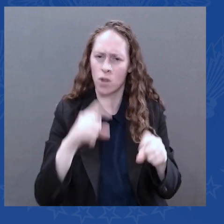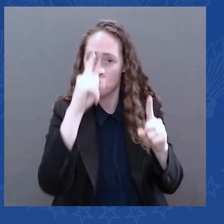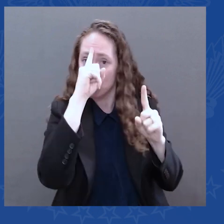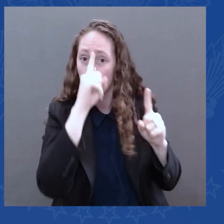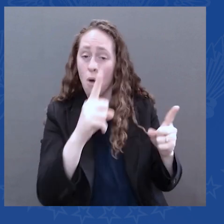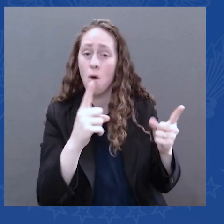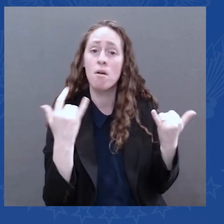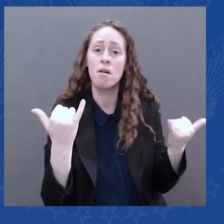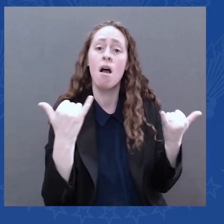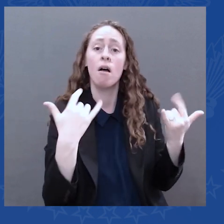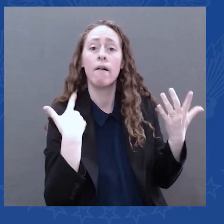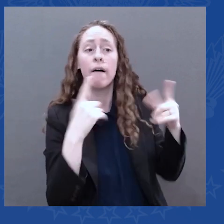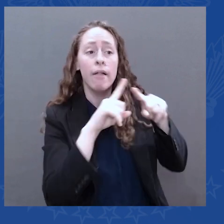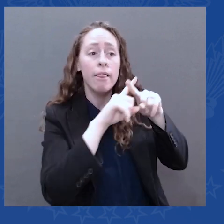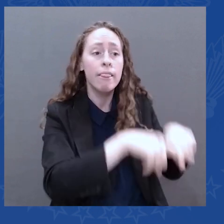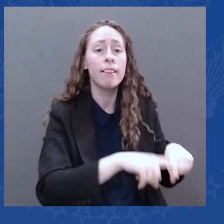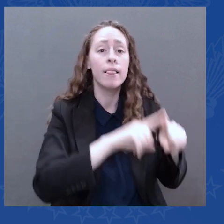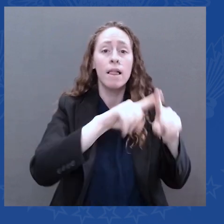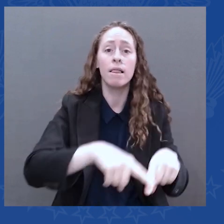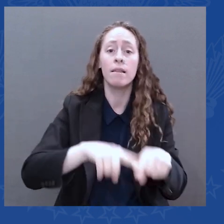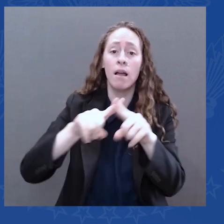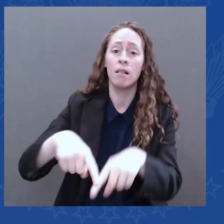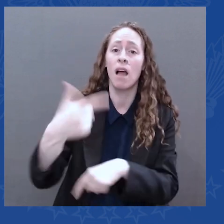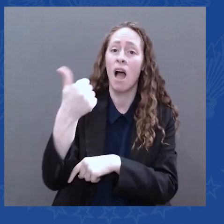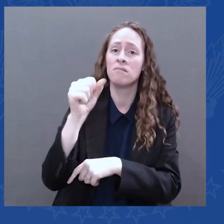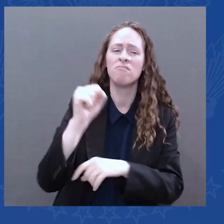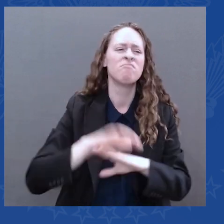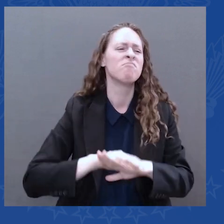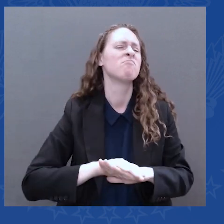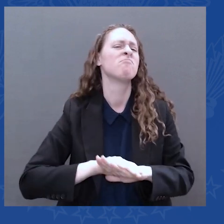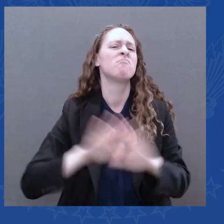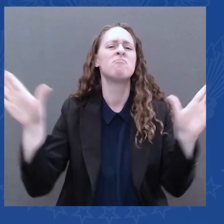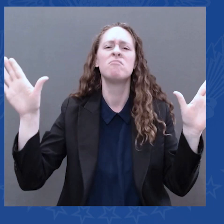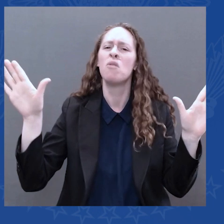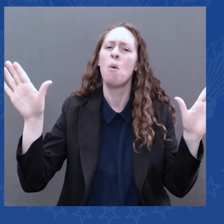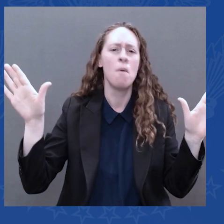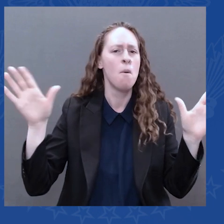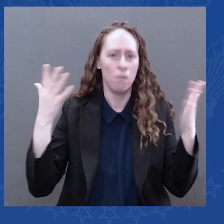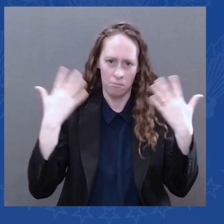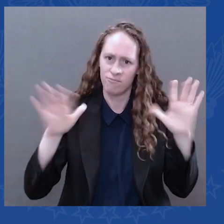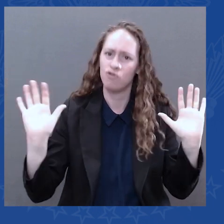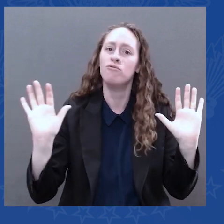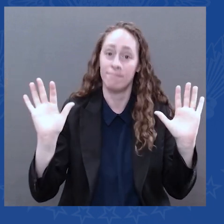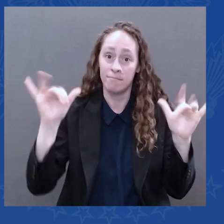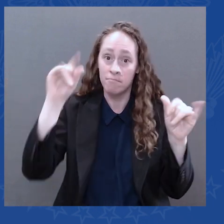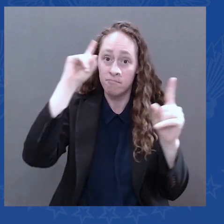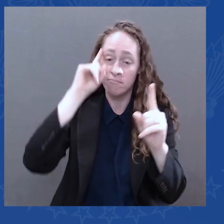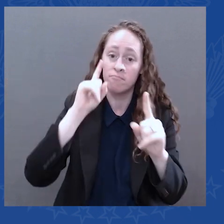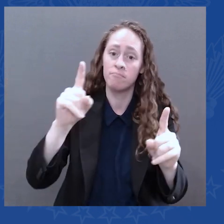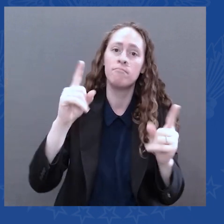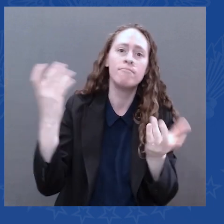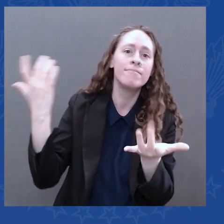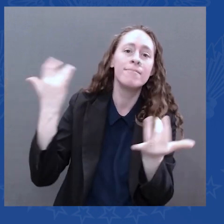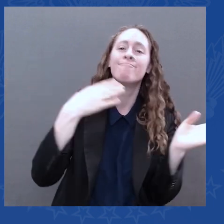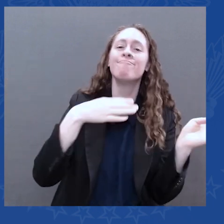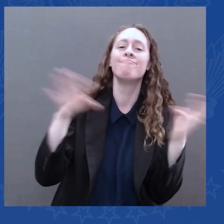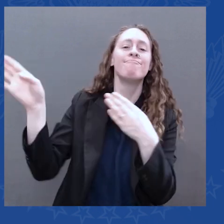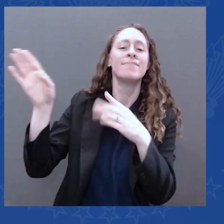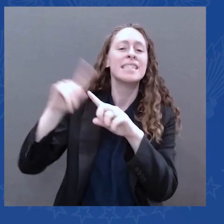and to maximize the available -- the avail- -- the availability and use of renewable energy. We're going to accelerate widespread adoption